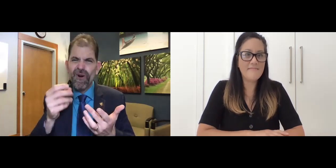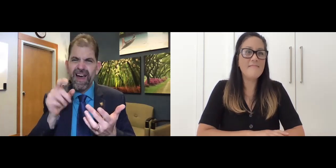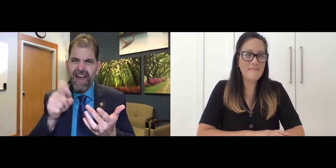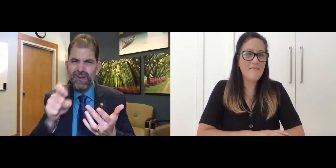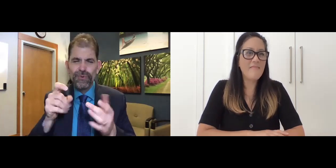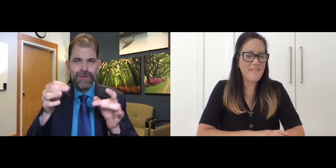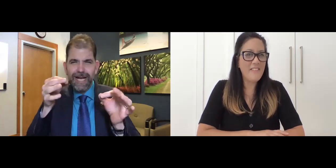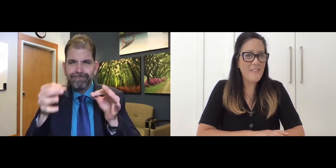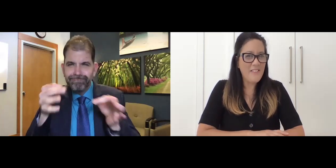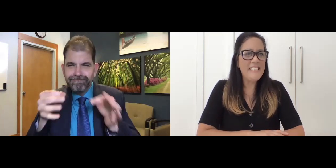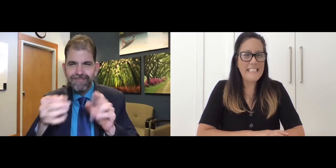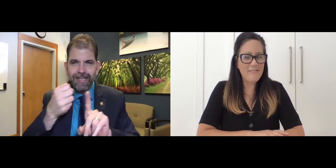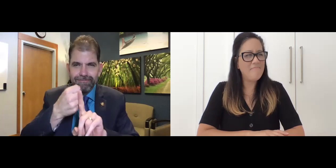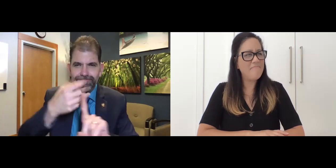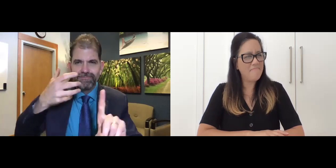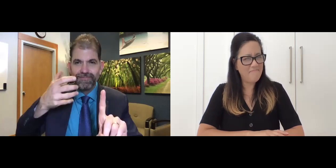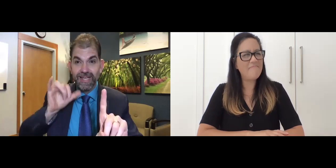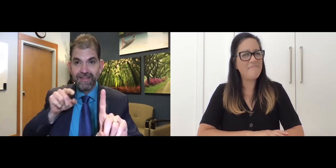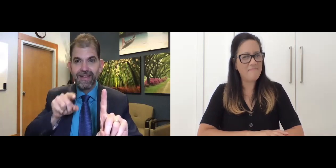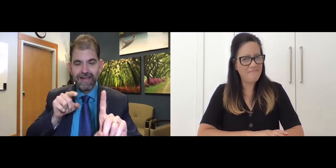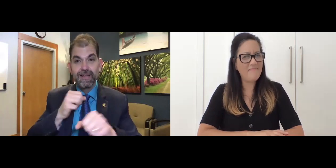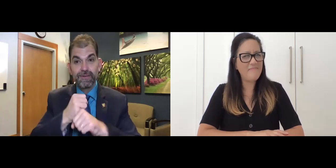online only and so we had to explain why that